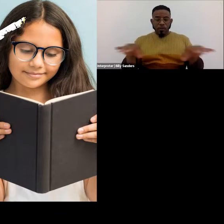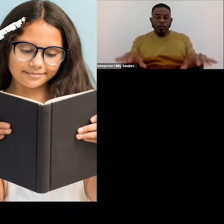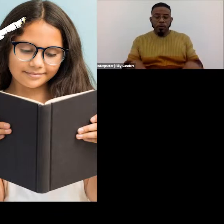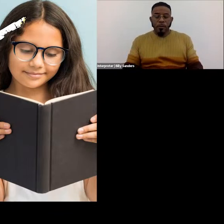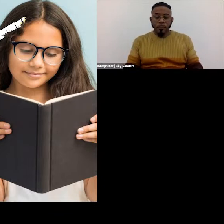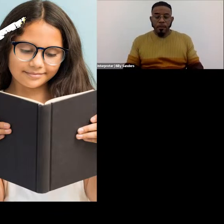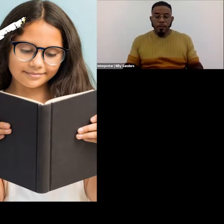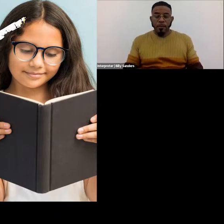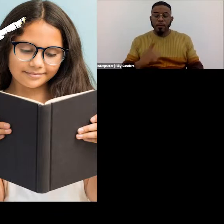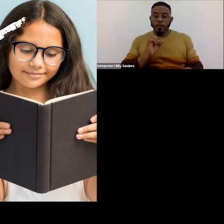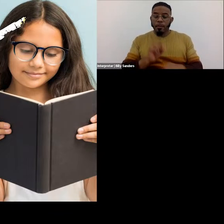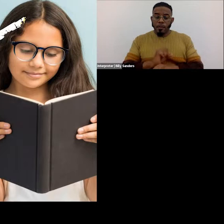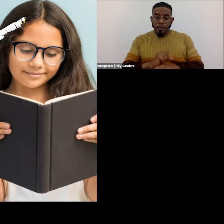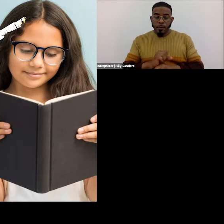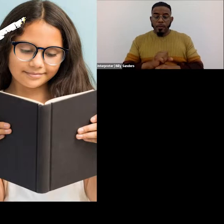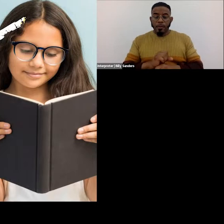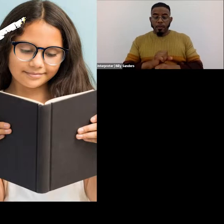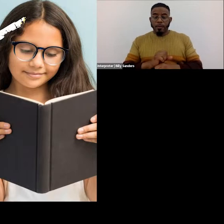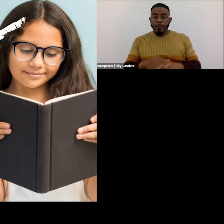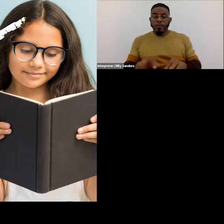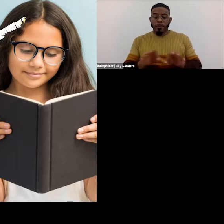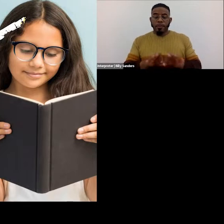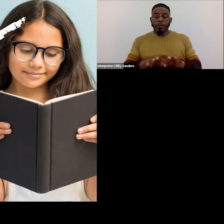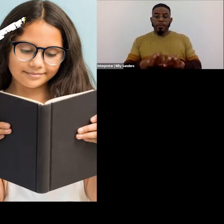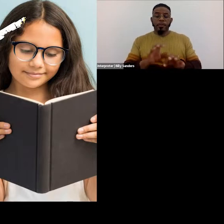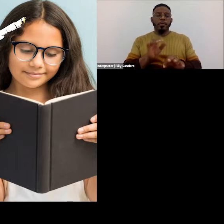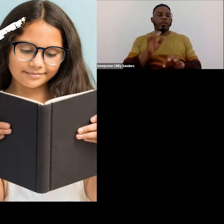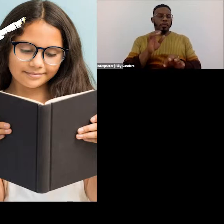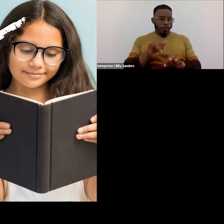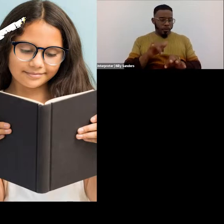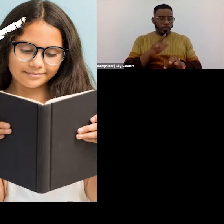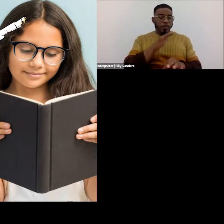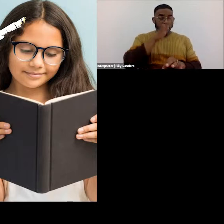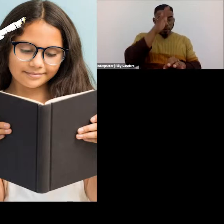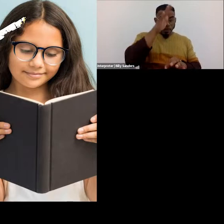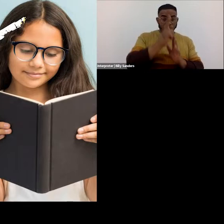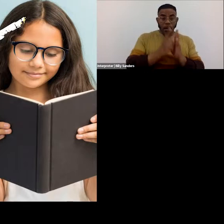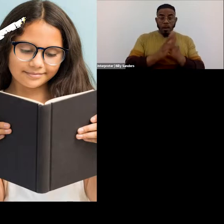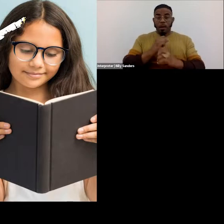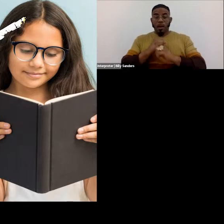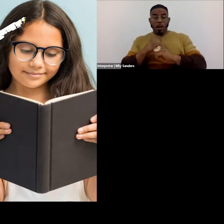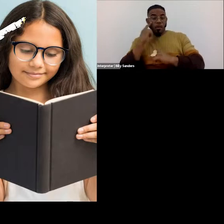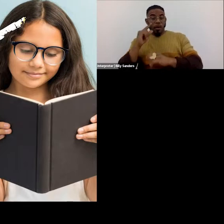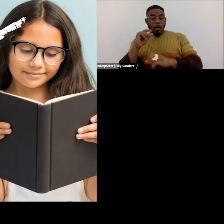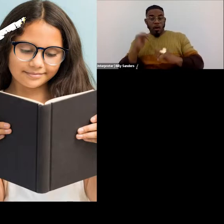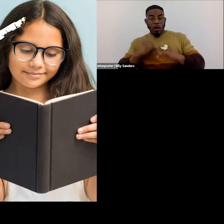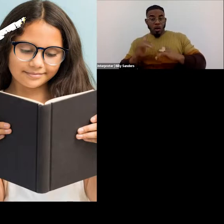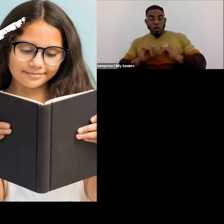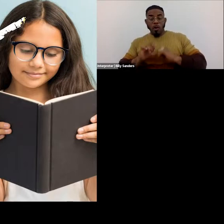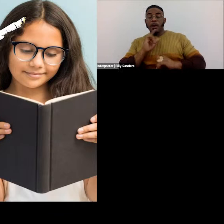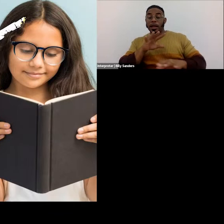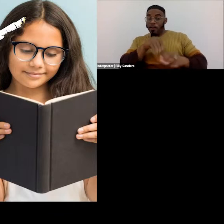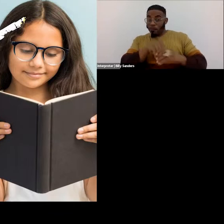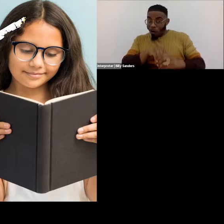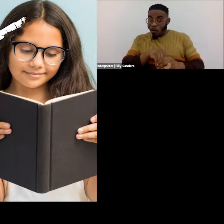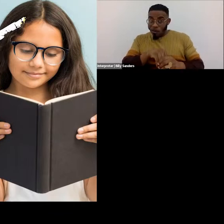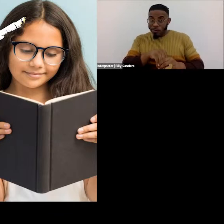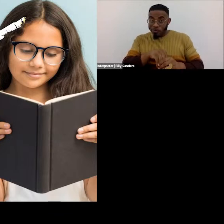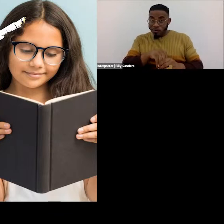What's really essential is that that parent or that legal guardian of that young performer is involved in that discussion.